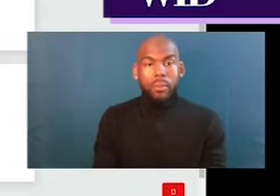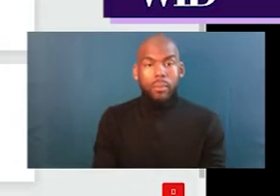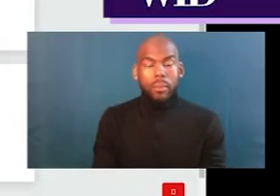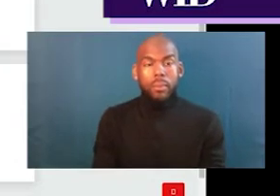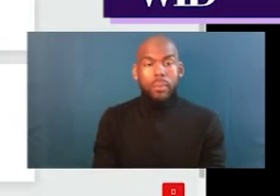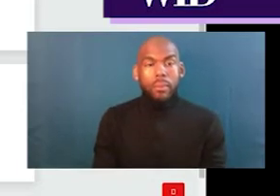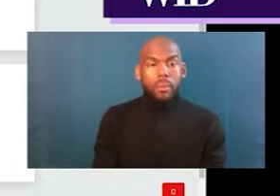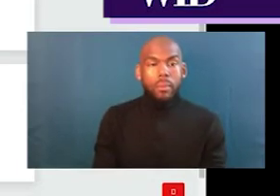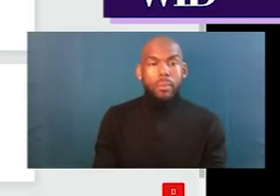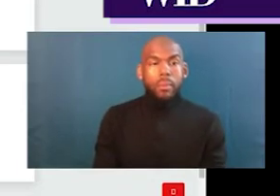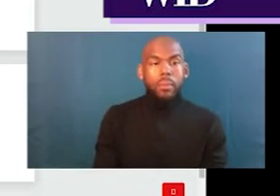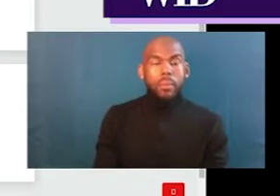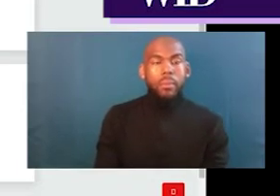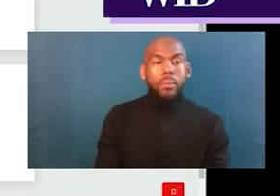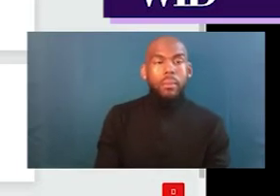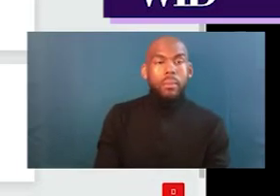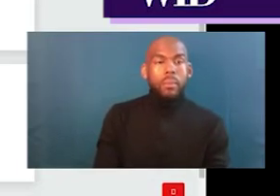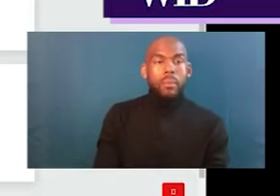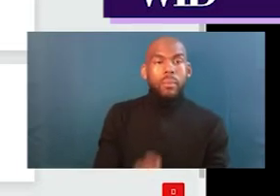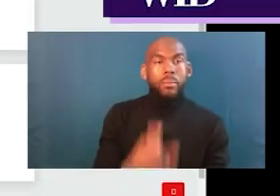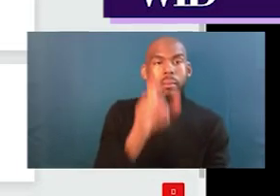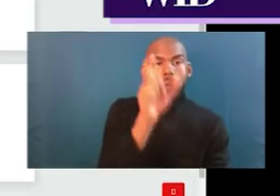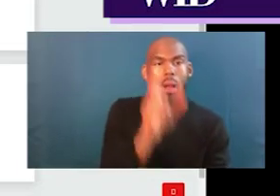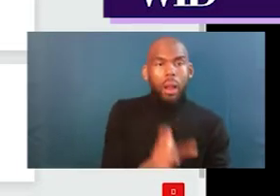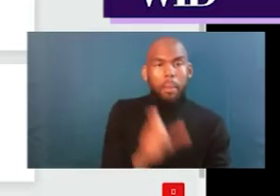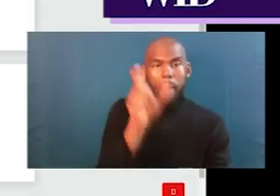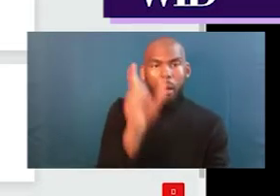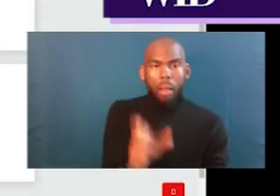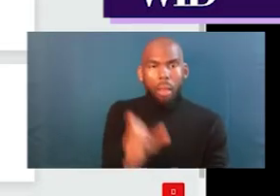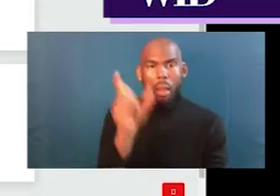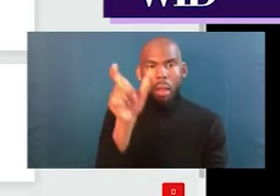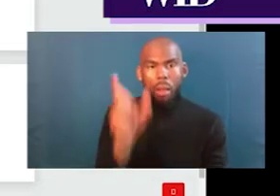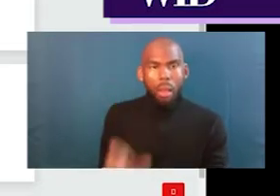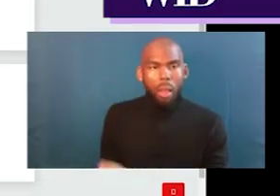Change that to two. >> AUTOMATED VOICE: Coupon code, type a text.